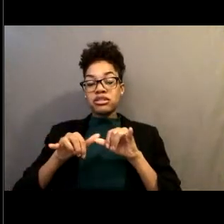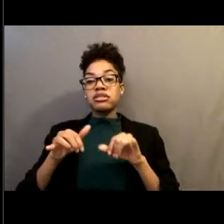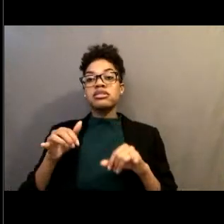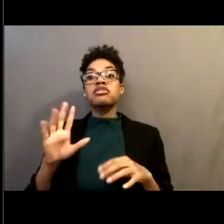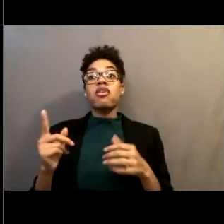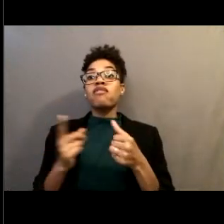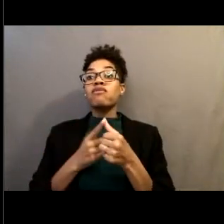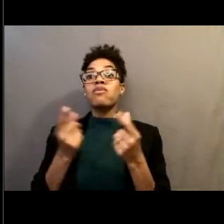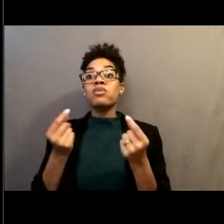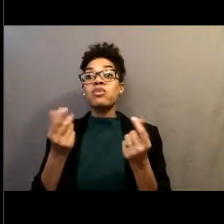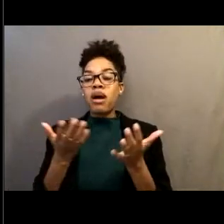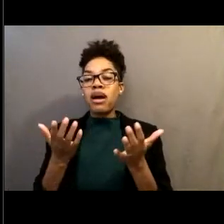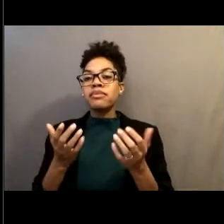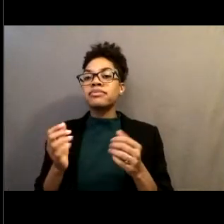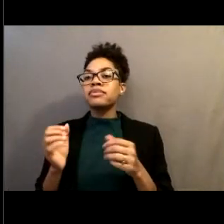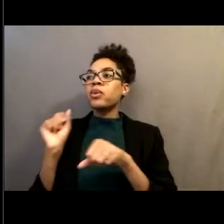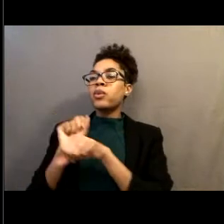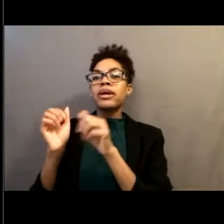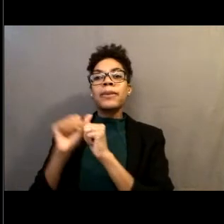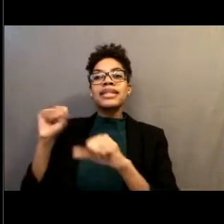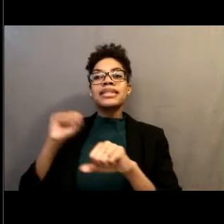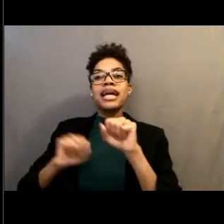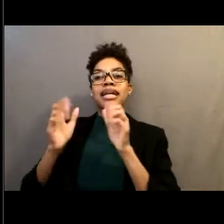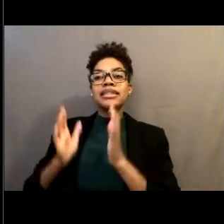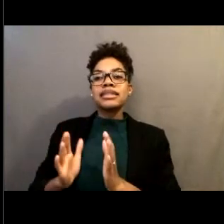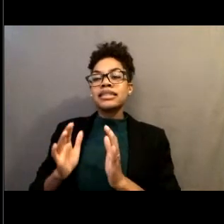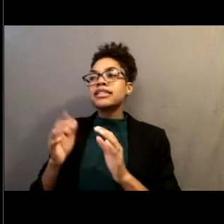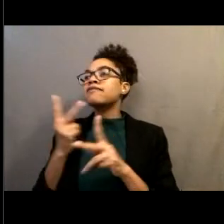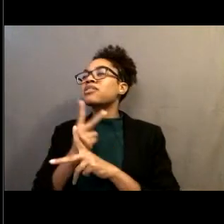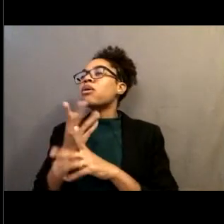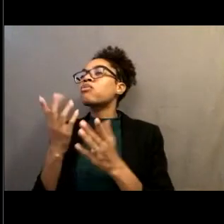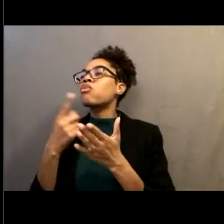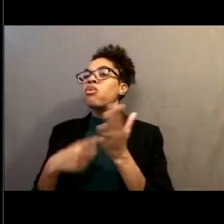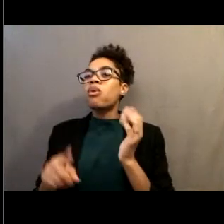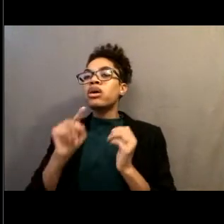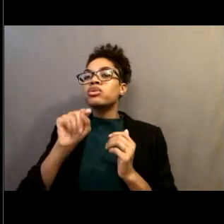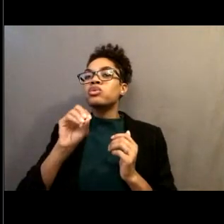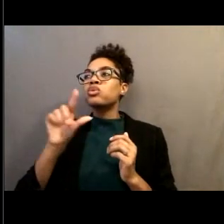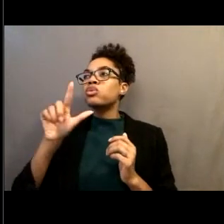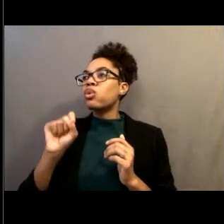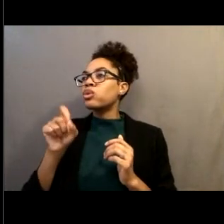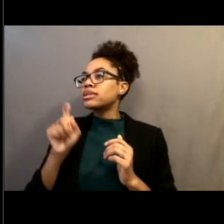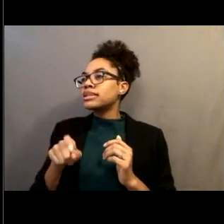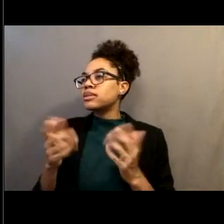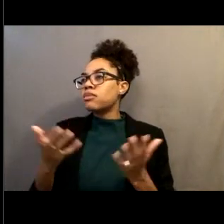you figure out what kind of instruments you need. And then you have to define these interfaces. Because these instruments might be built all across the country.